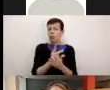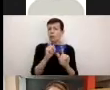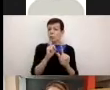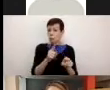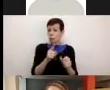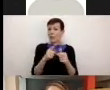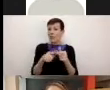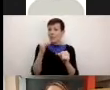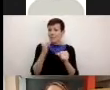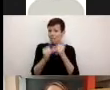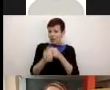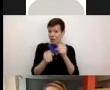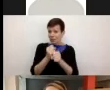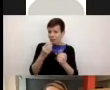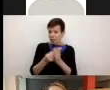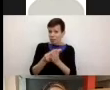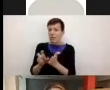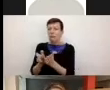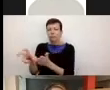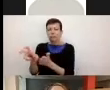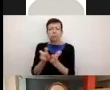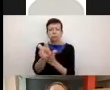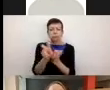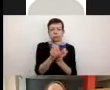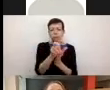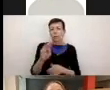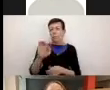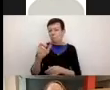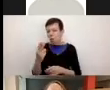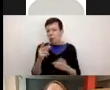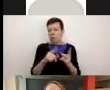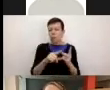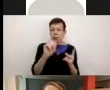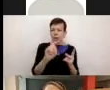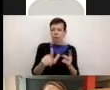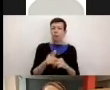In addition to report requirements for the operating grant, we will also be asking for